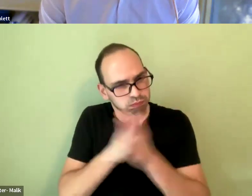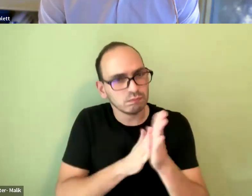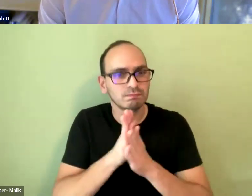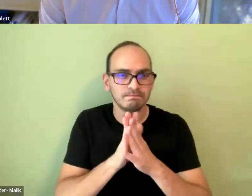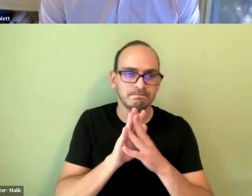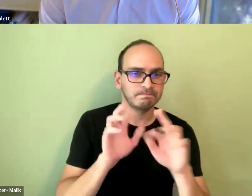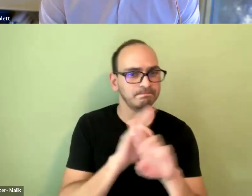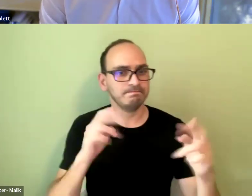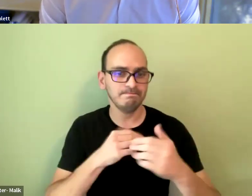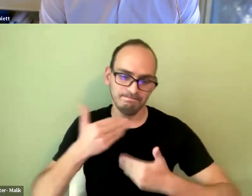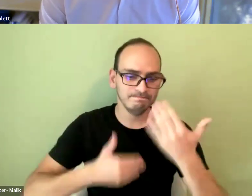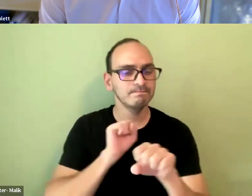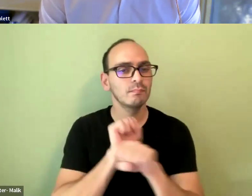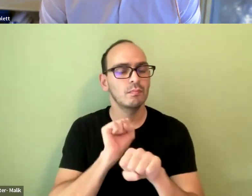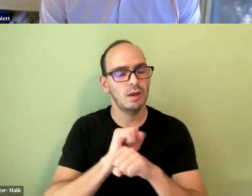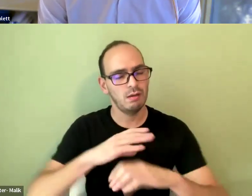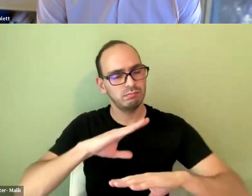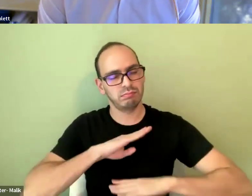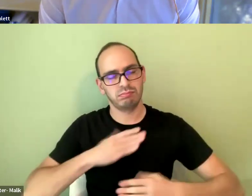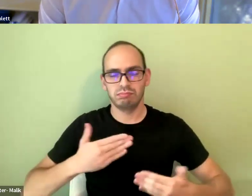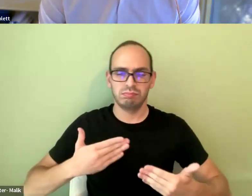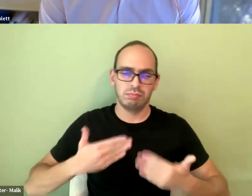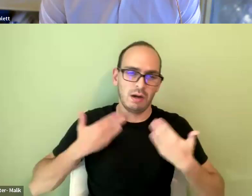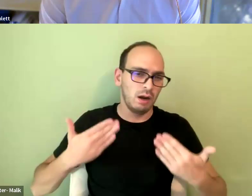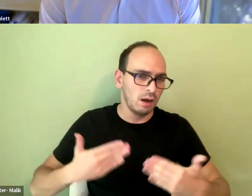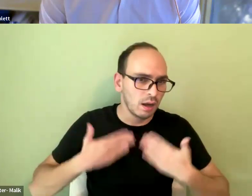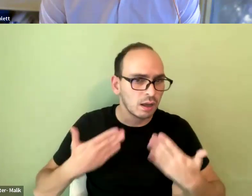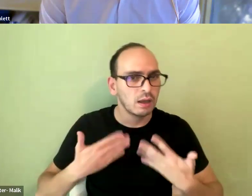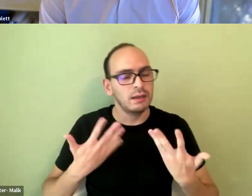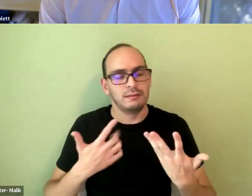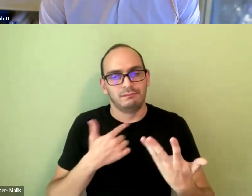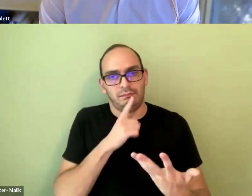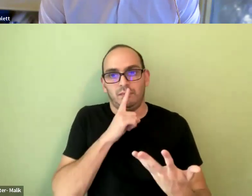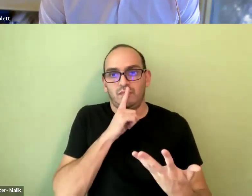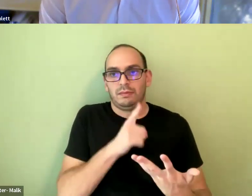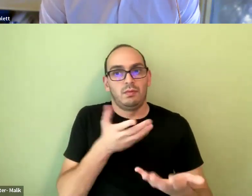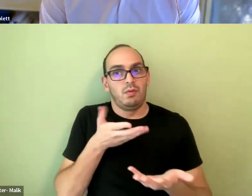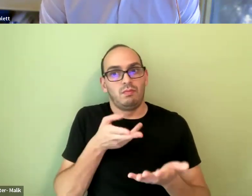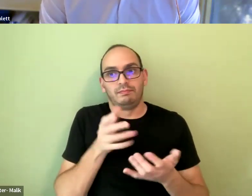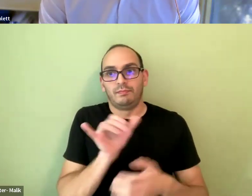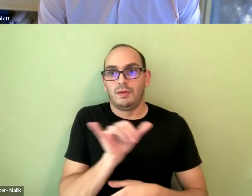Happy with what I am doing, and I am really also excited to